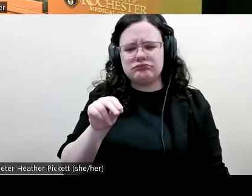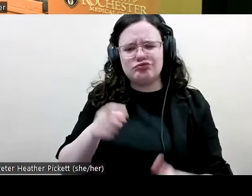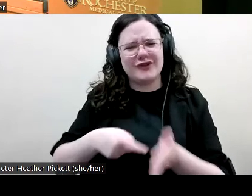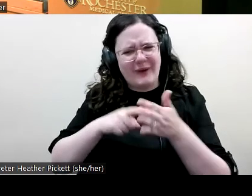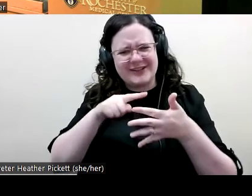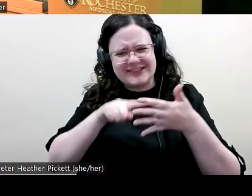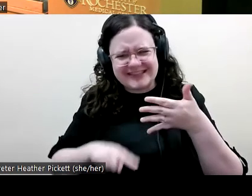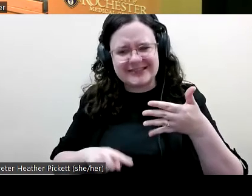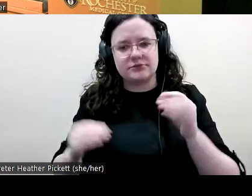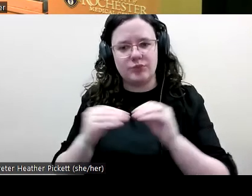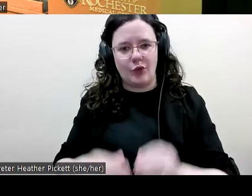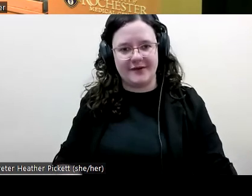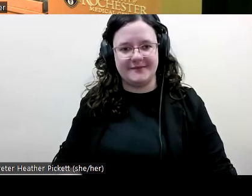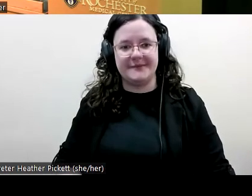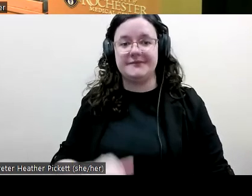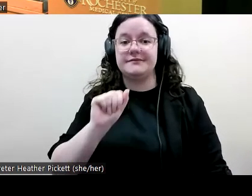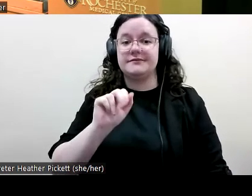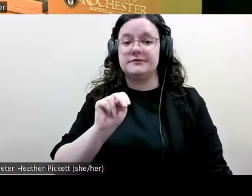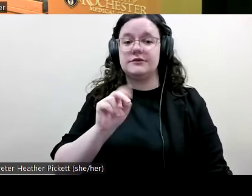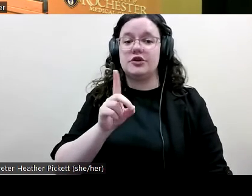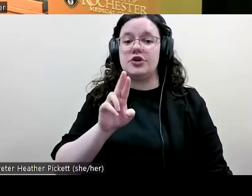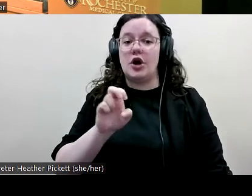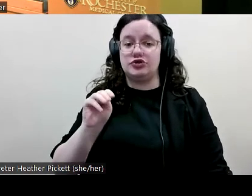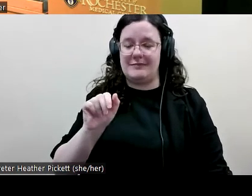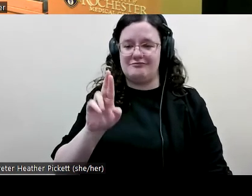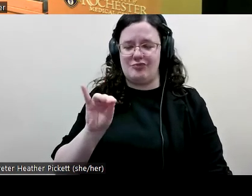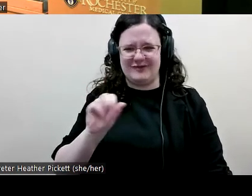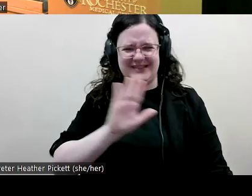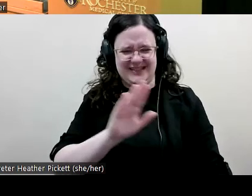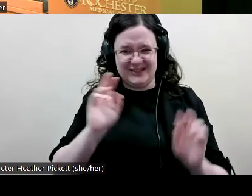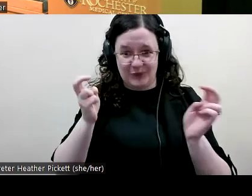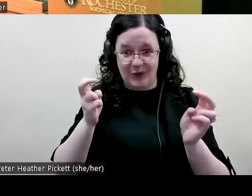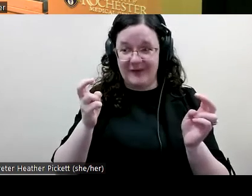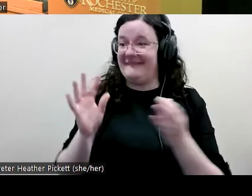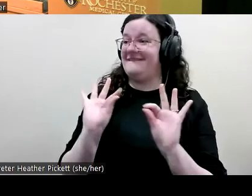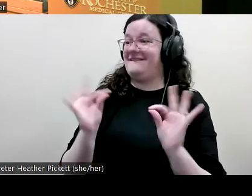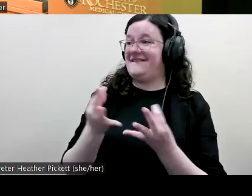said without a family man alone in the world trembles with the cold the disease might hide